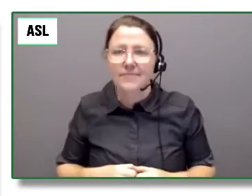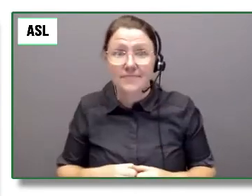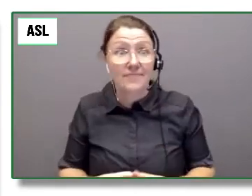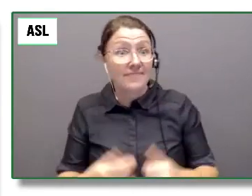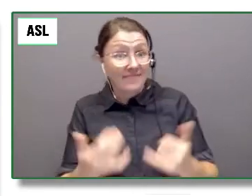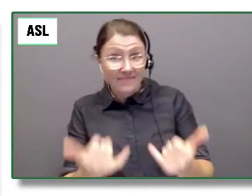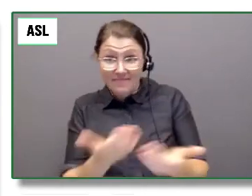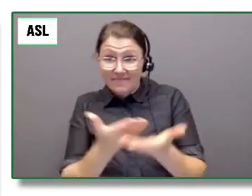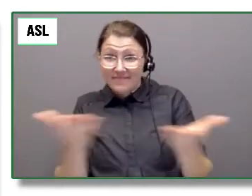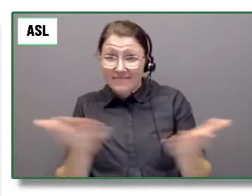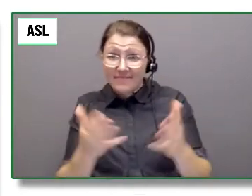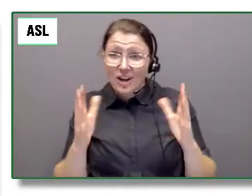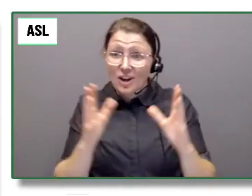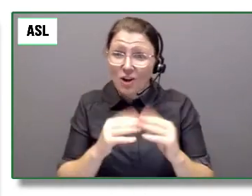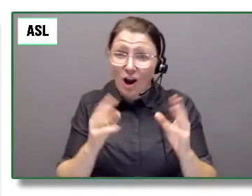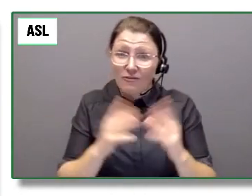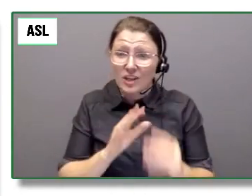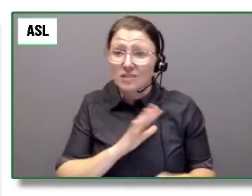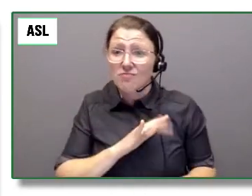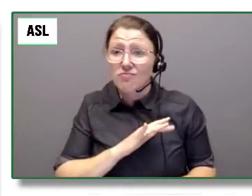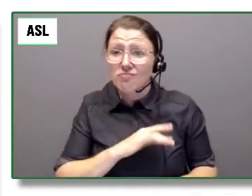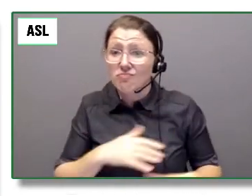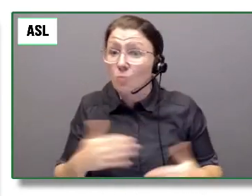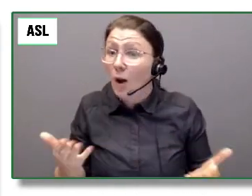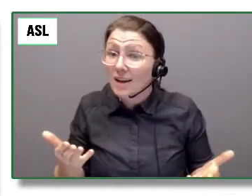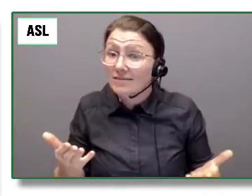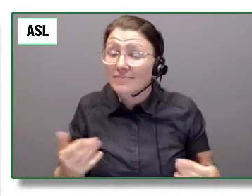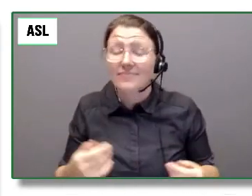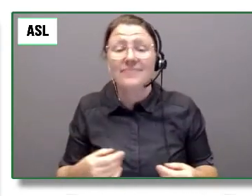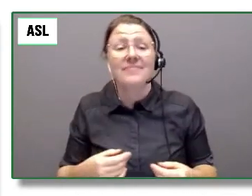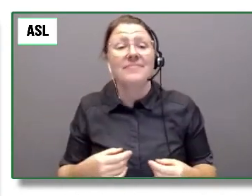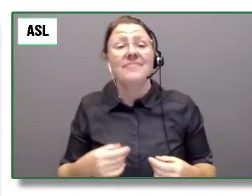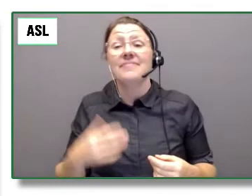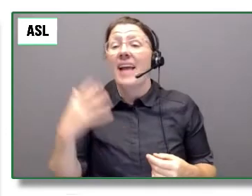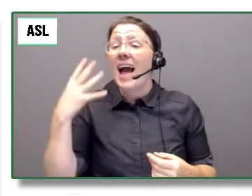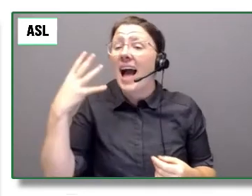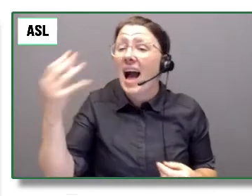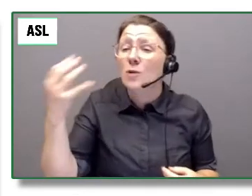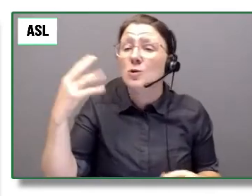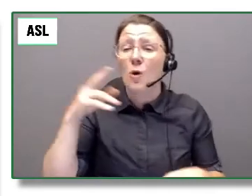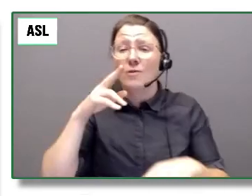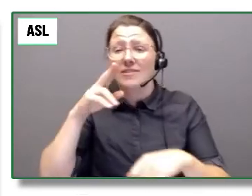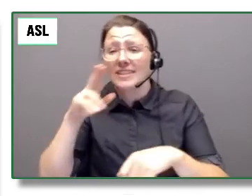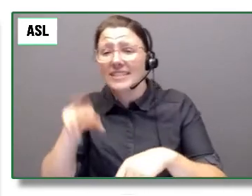that the outdoors is an incredible space where this can happen.